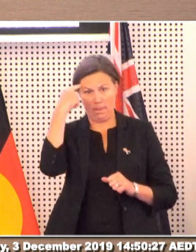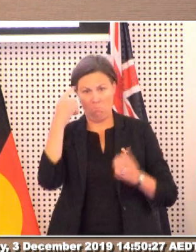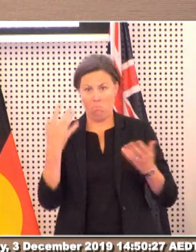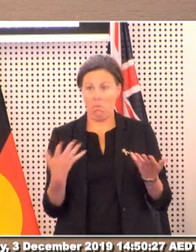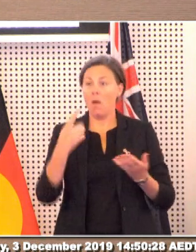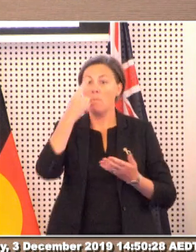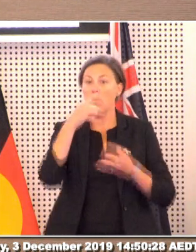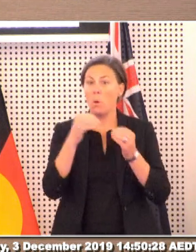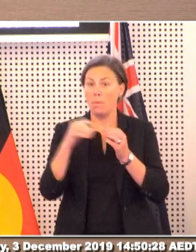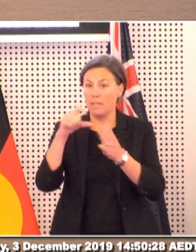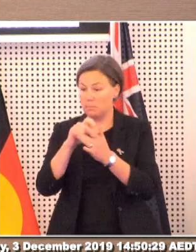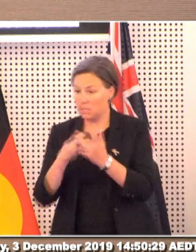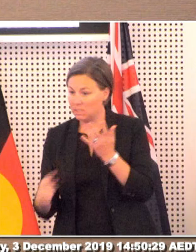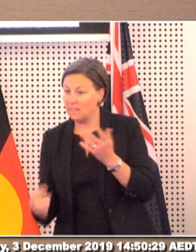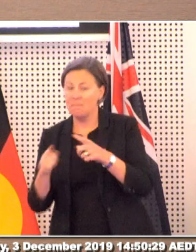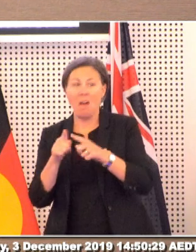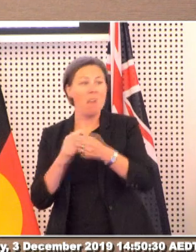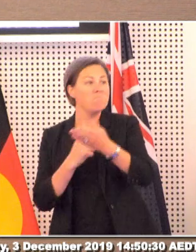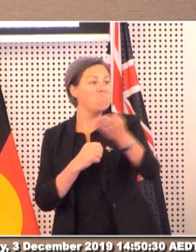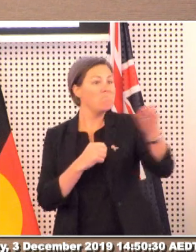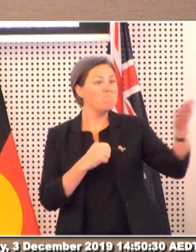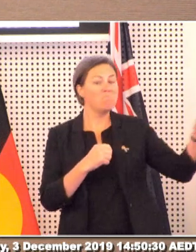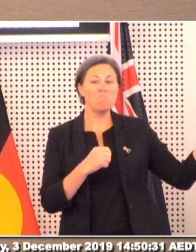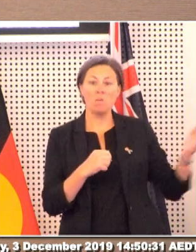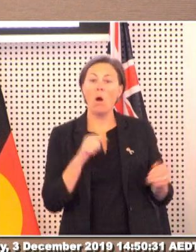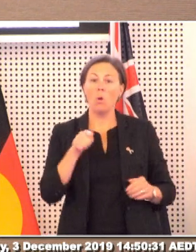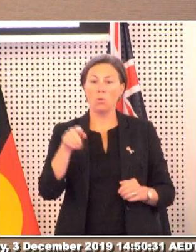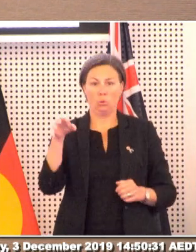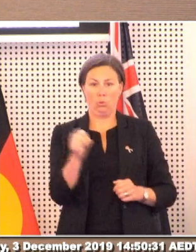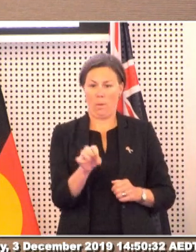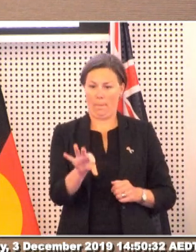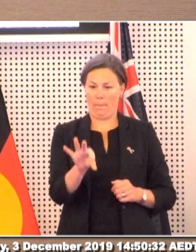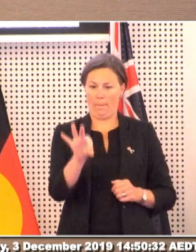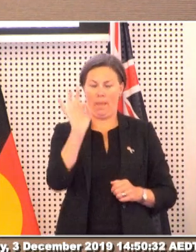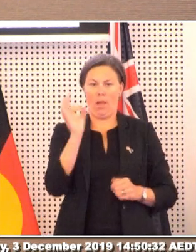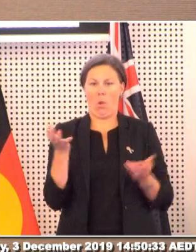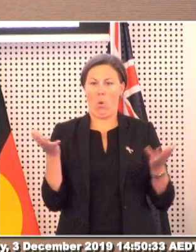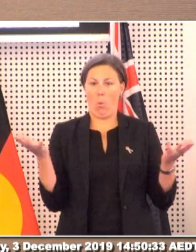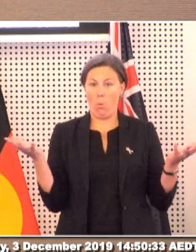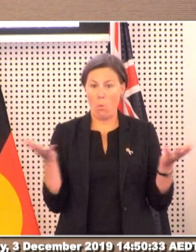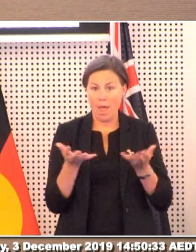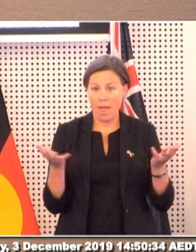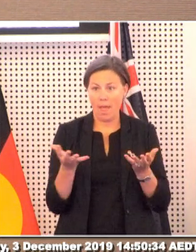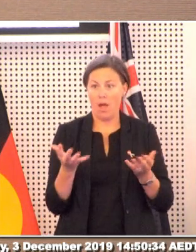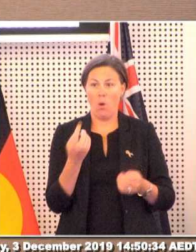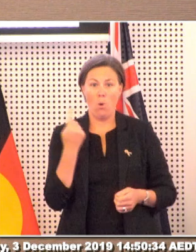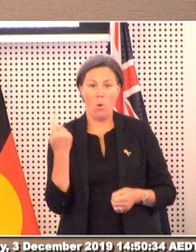everyone else in the community, have a right to choose where they live and who they live with, and that is the starting point.